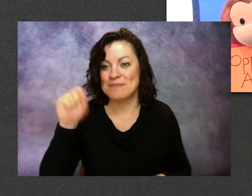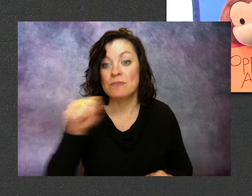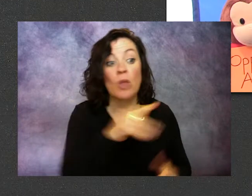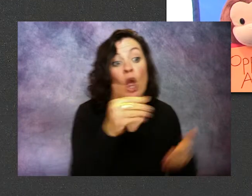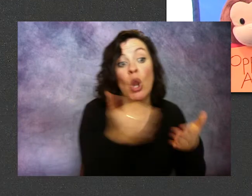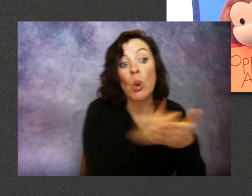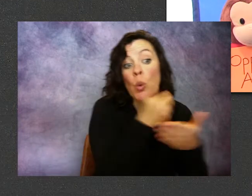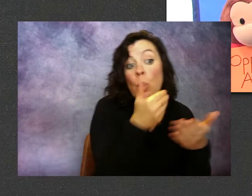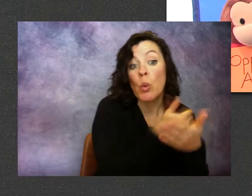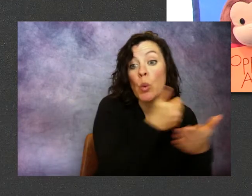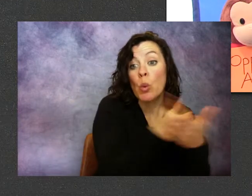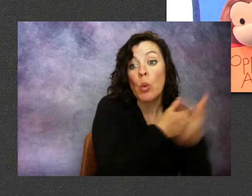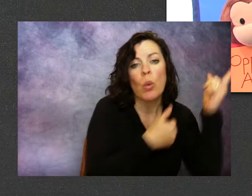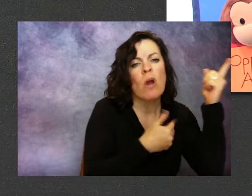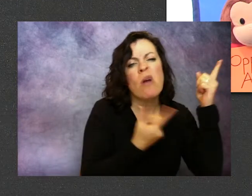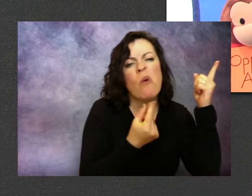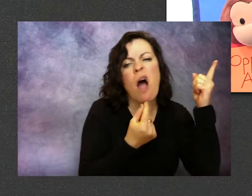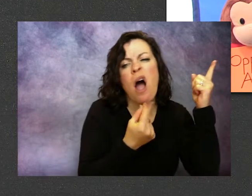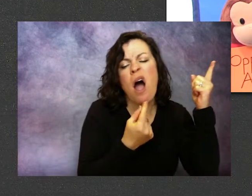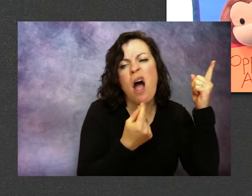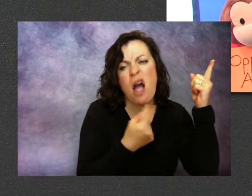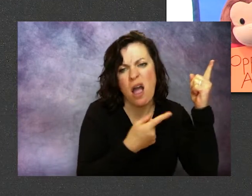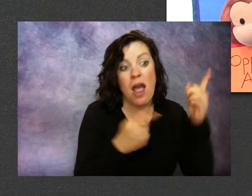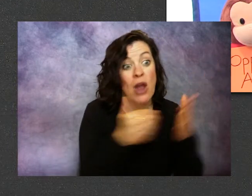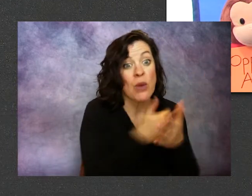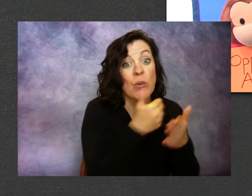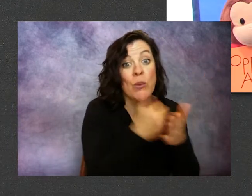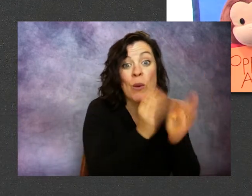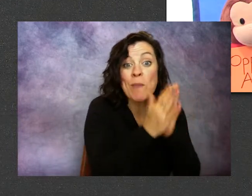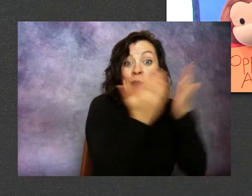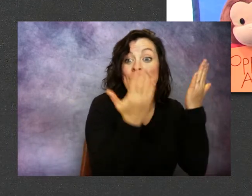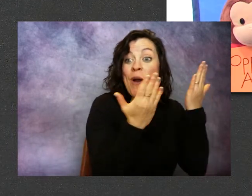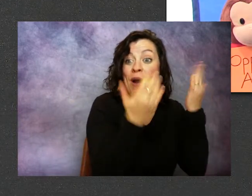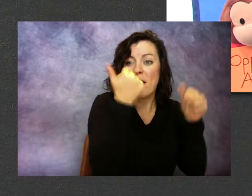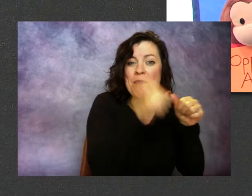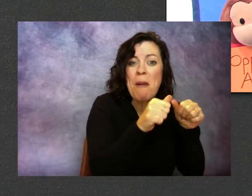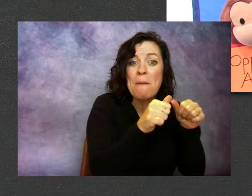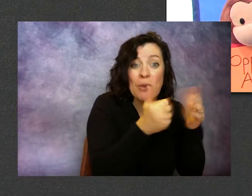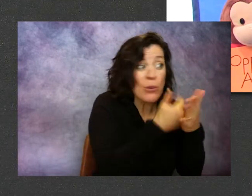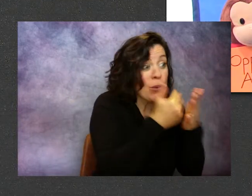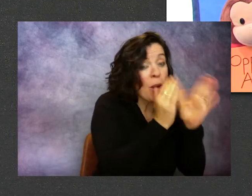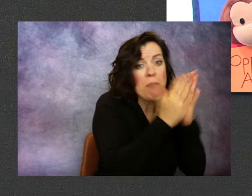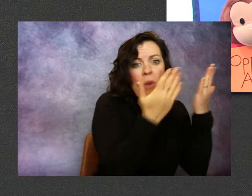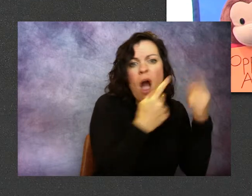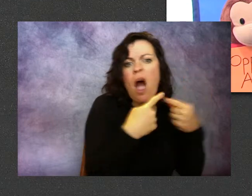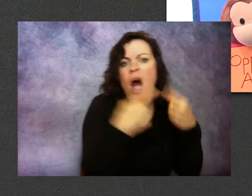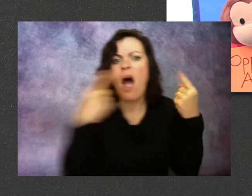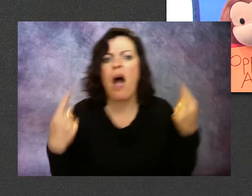Remember, I showed you a new book that I just bought, right? And what was the opposite? That old book, right?